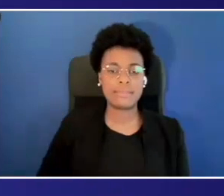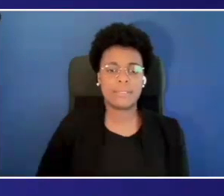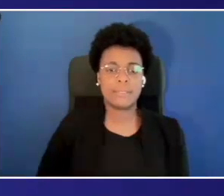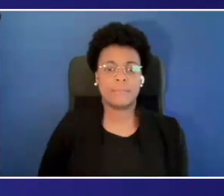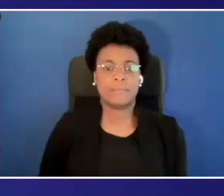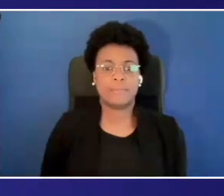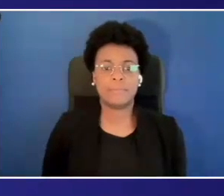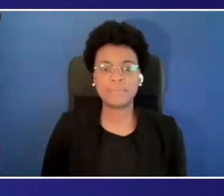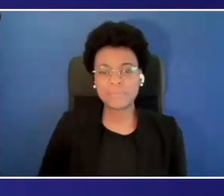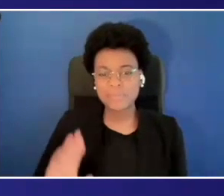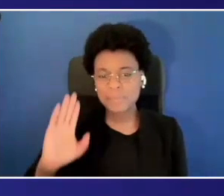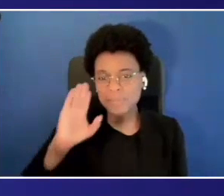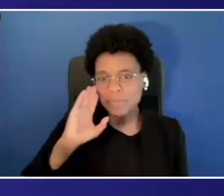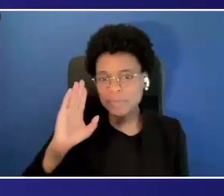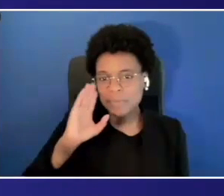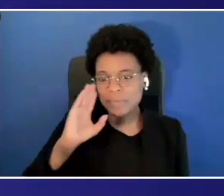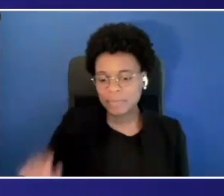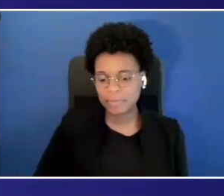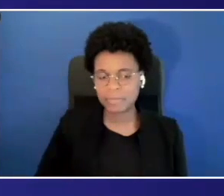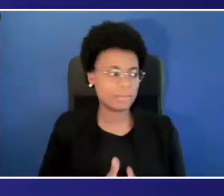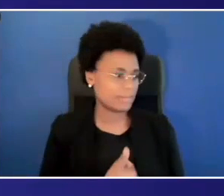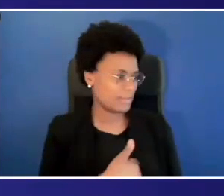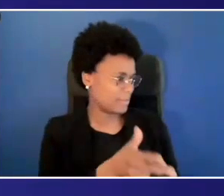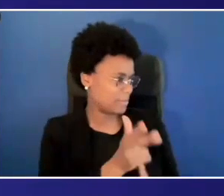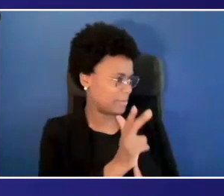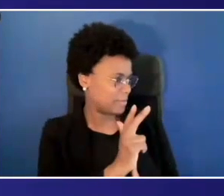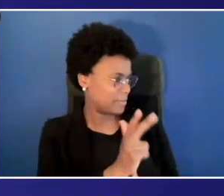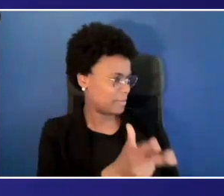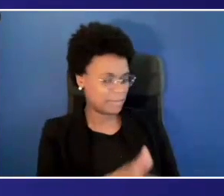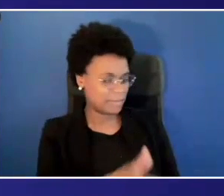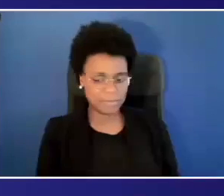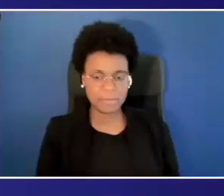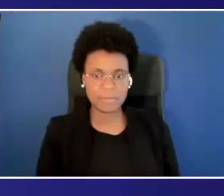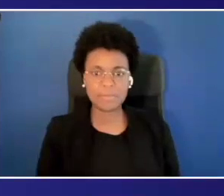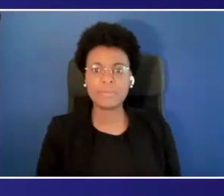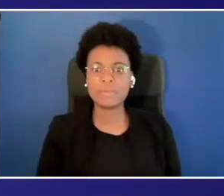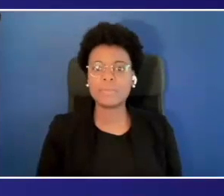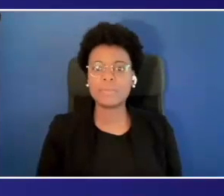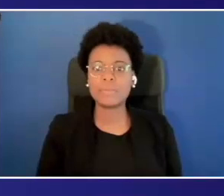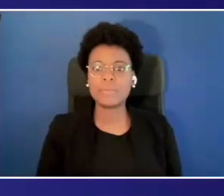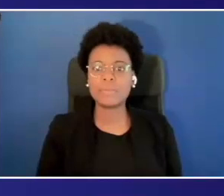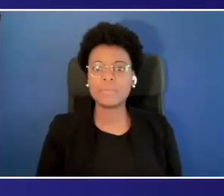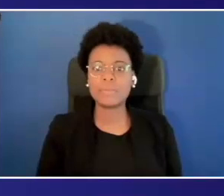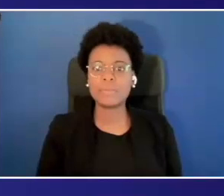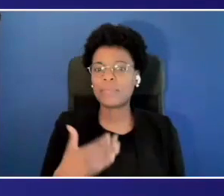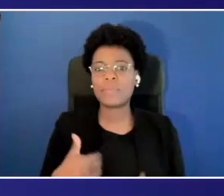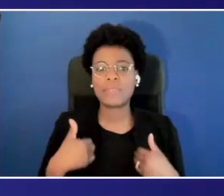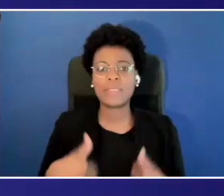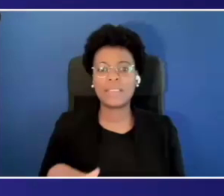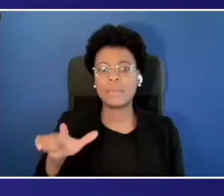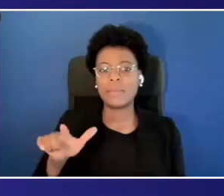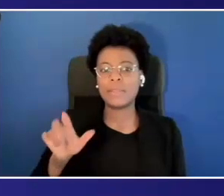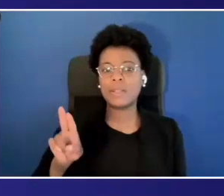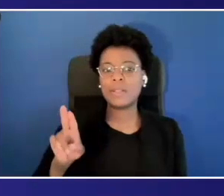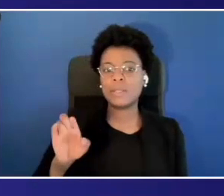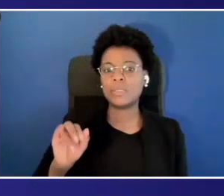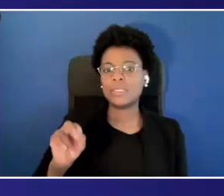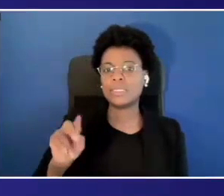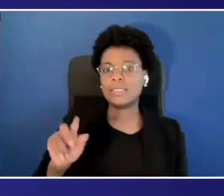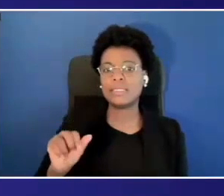Hello, you have 3ÿmin. Okay, thank you. My name is Lucinda Sanchez and I live in Lombard, Illinois.